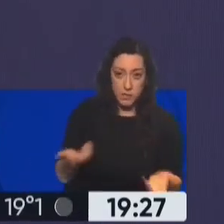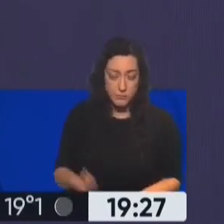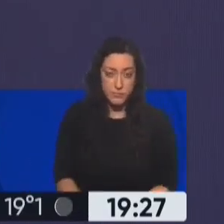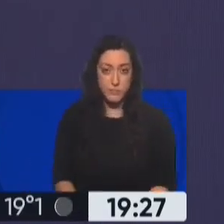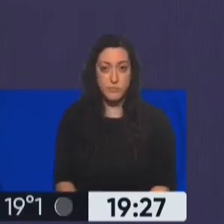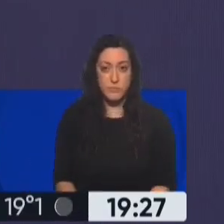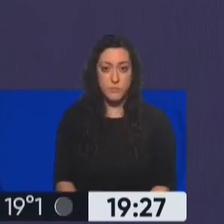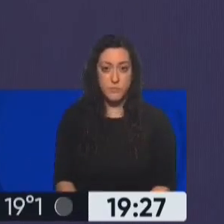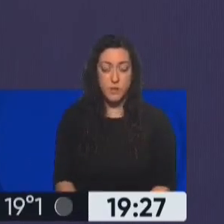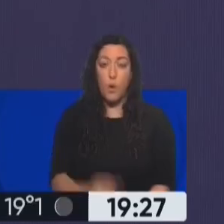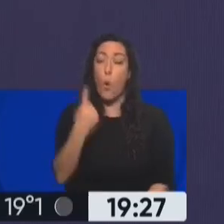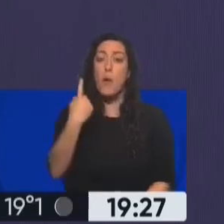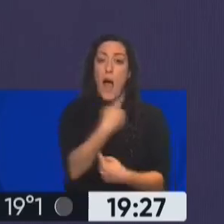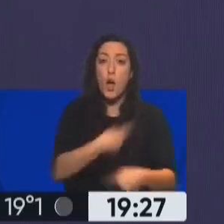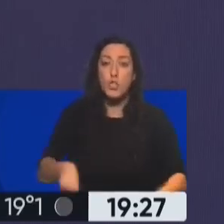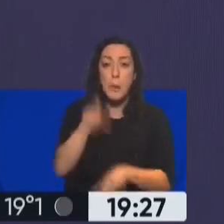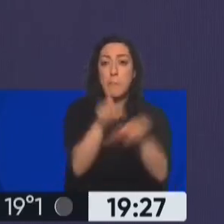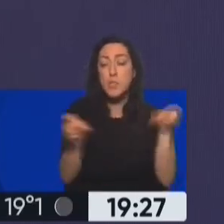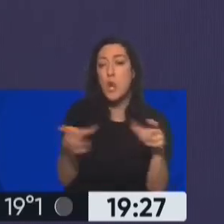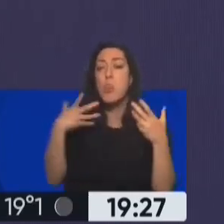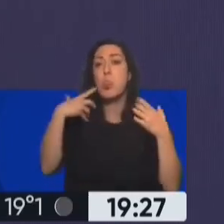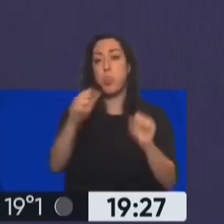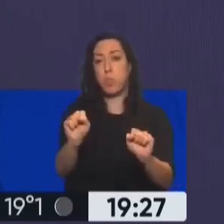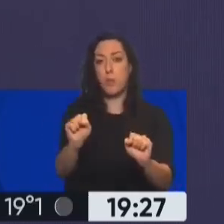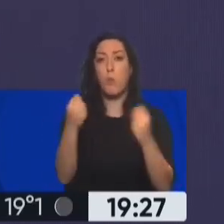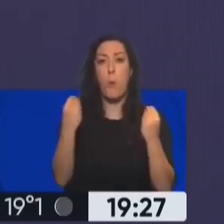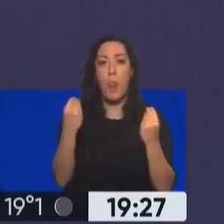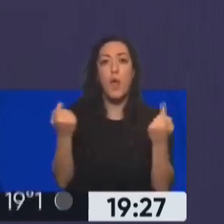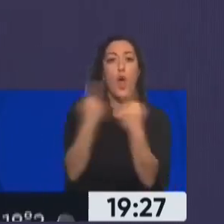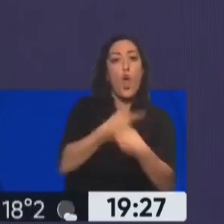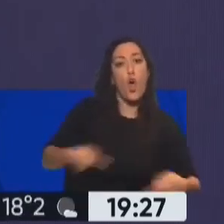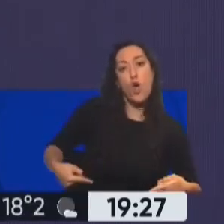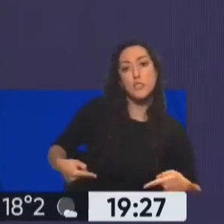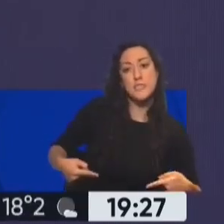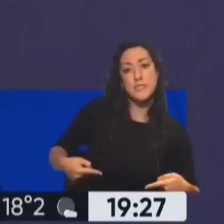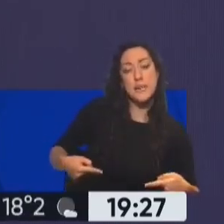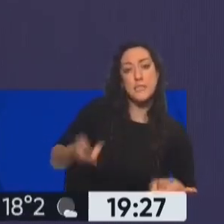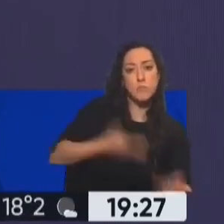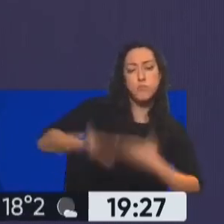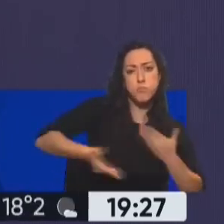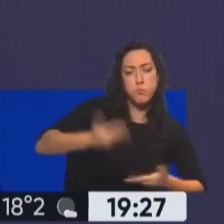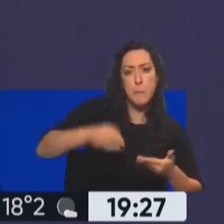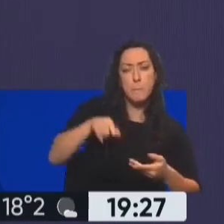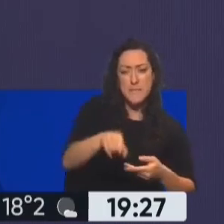And one of the things that human beings discovered was that there were goods that were exchanged more than others.